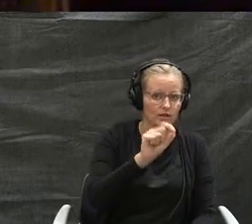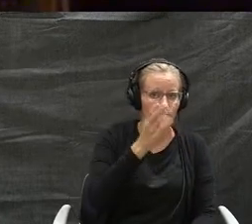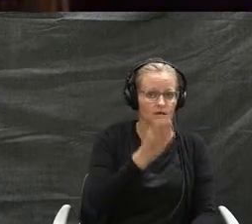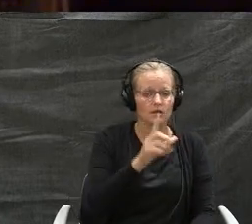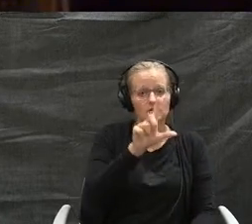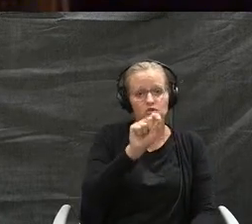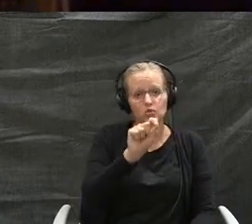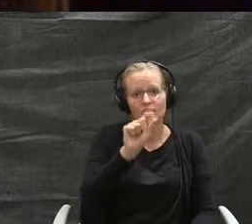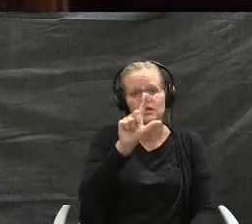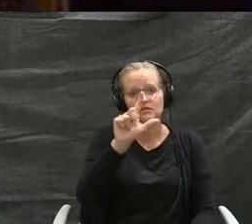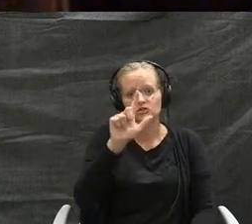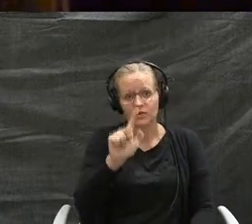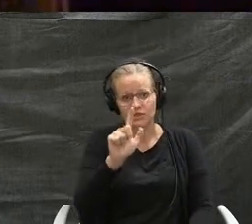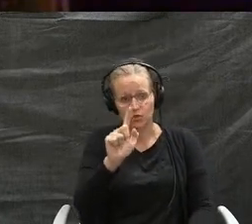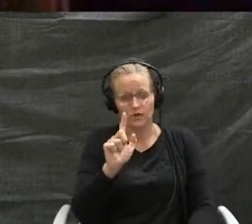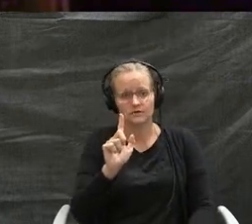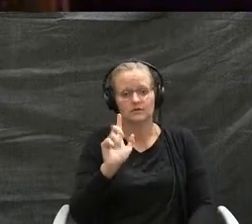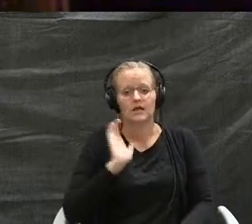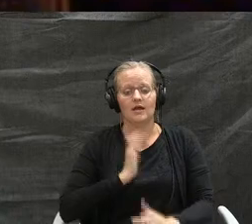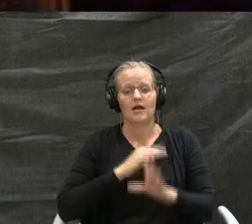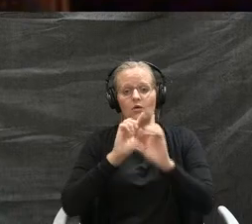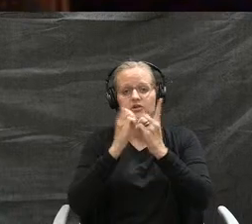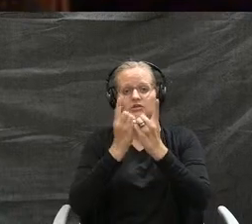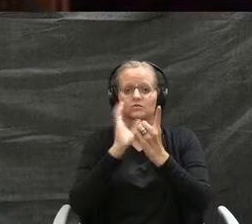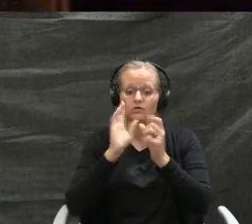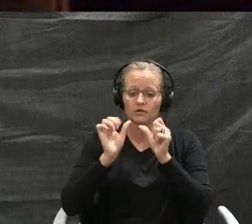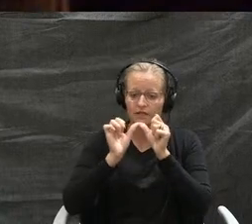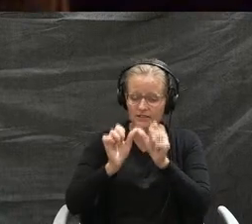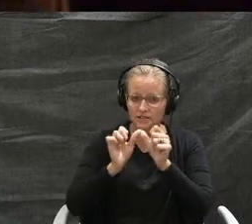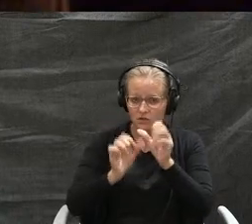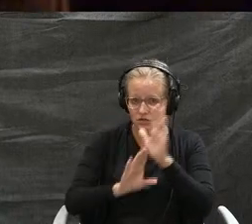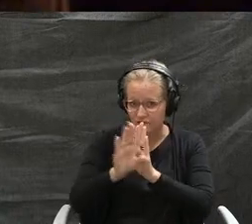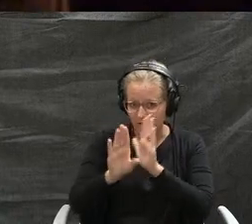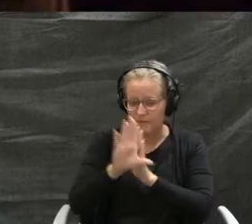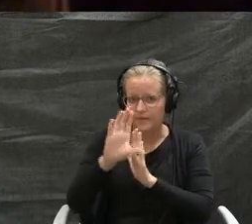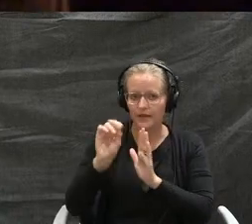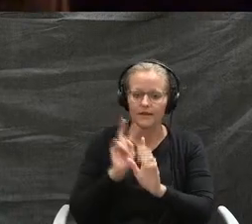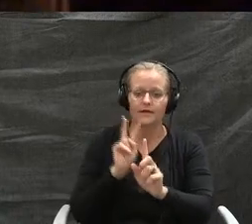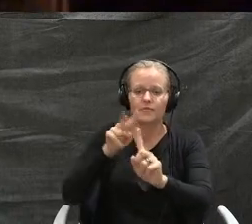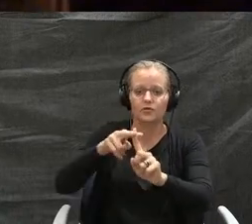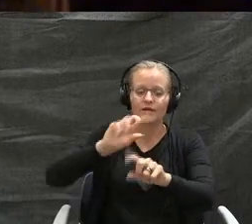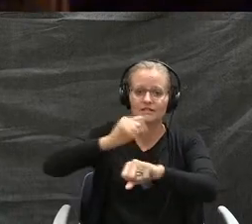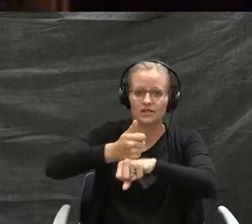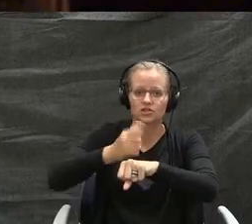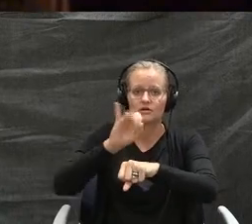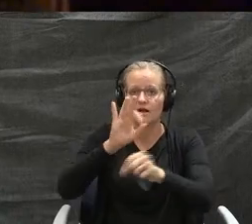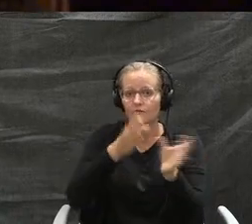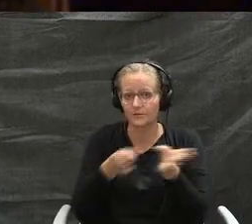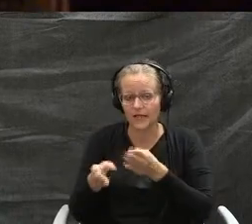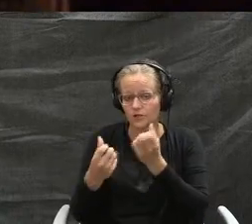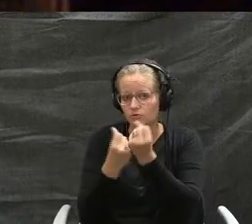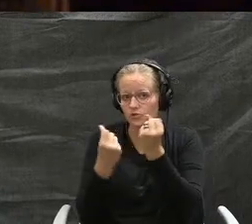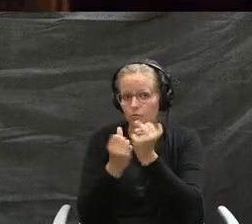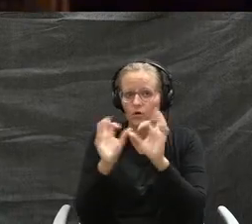The district will continue the development and implementation of a plan that supports families desires to have their students